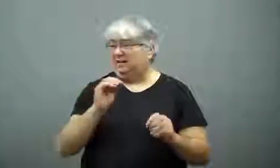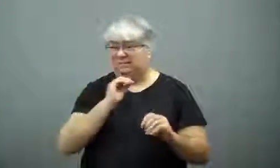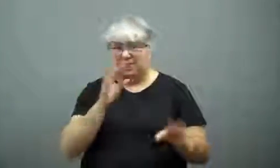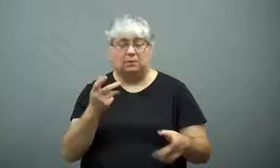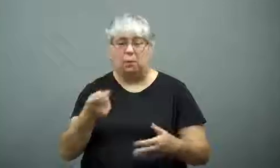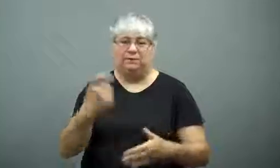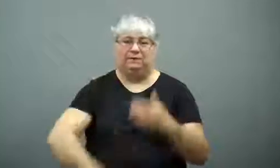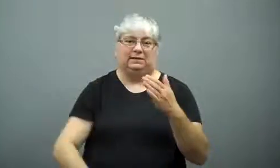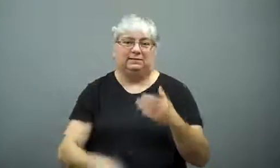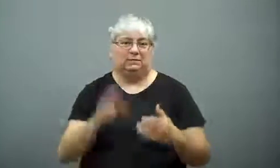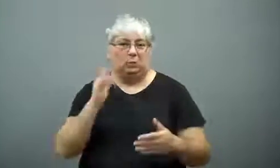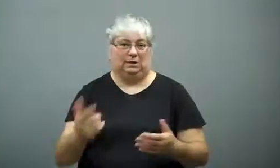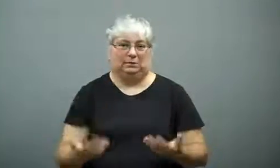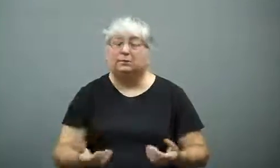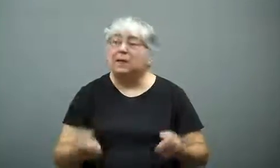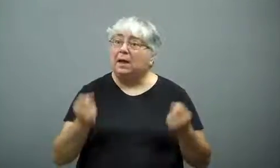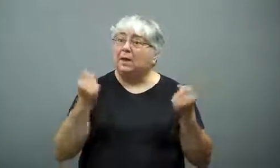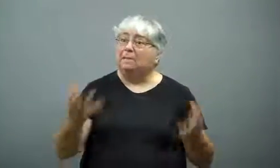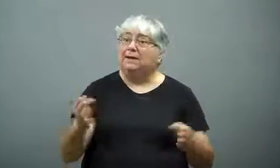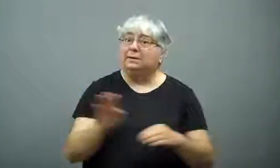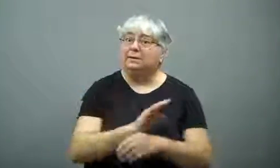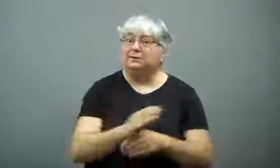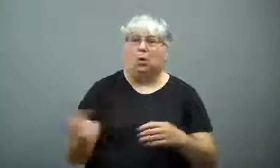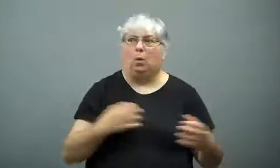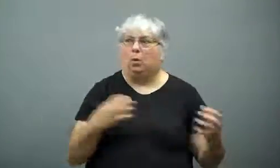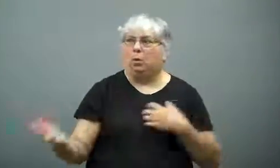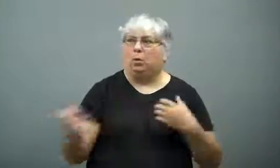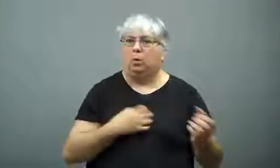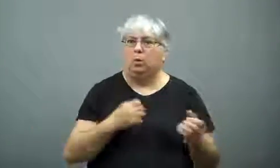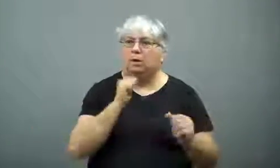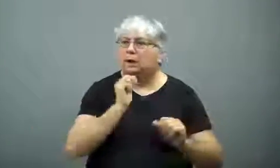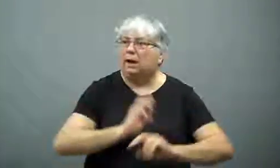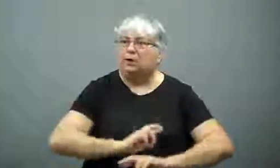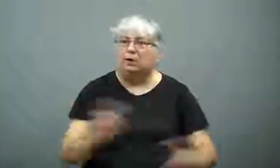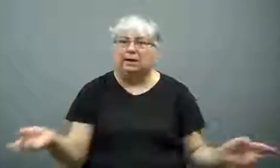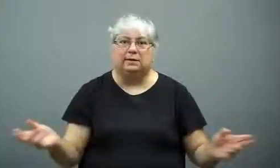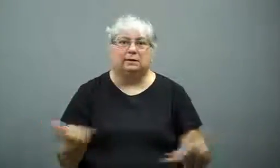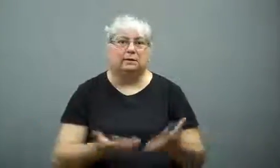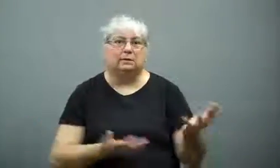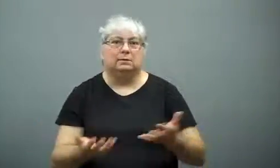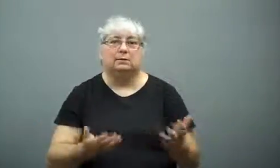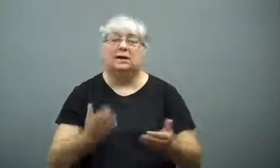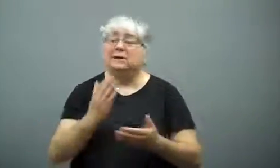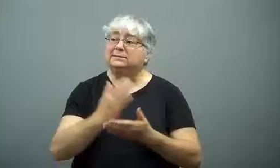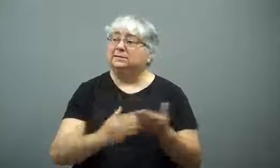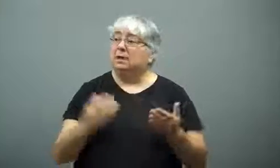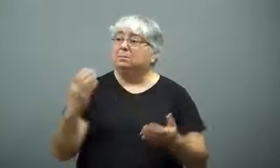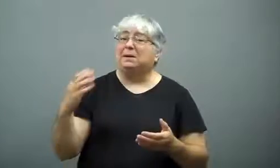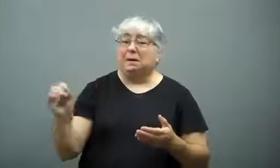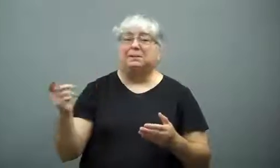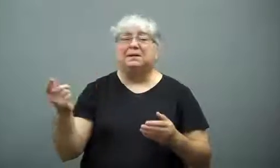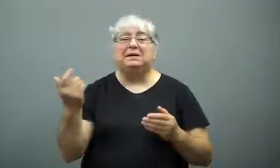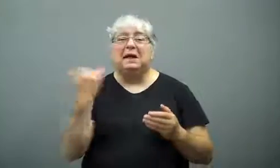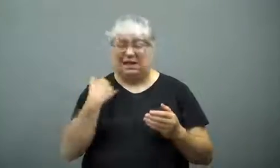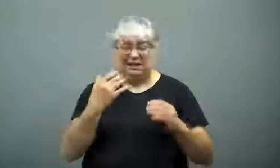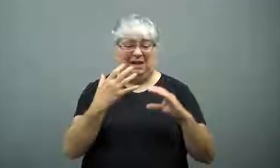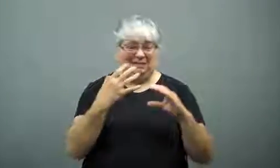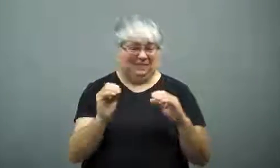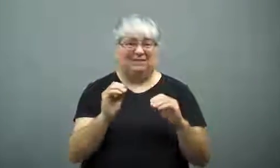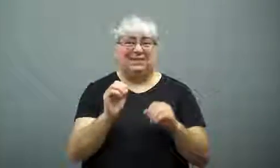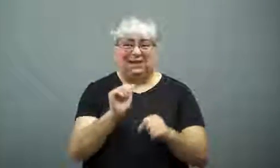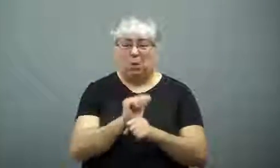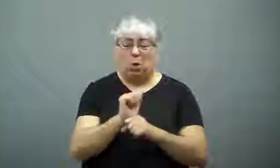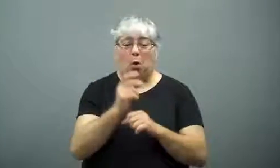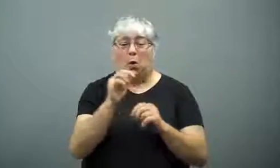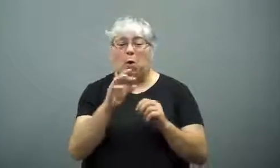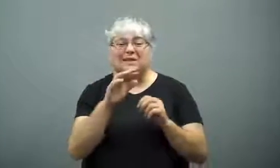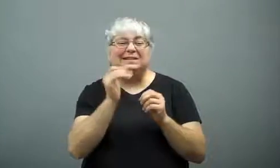If they didn't do this, they would be fined.